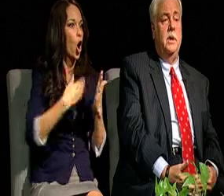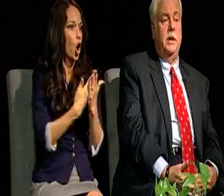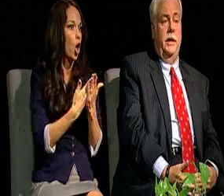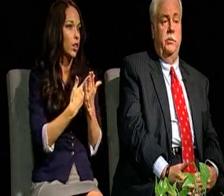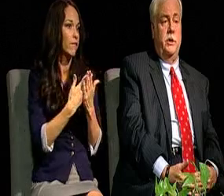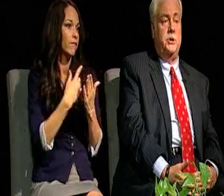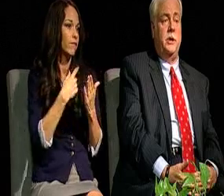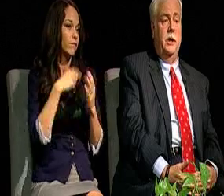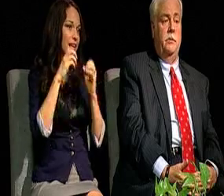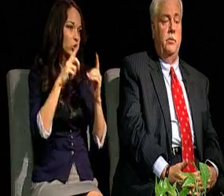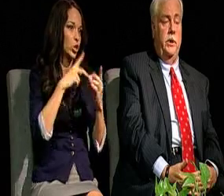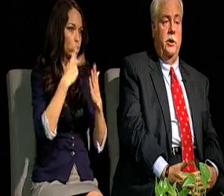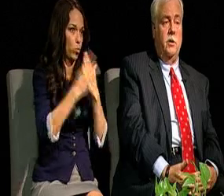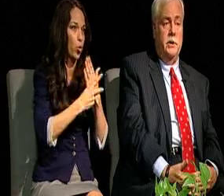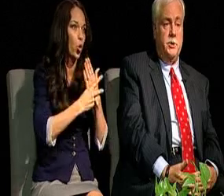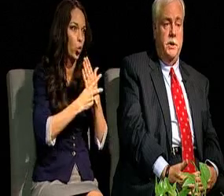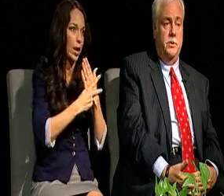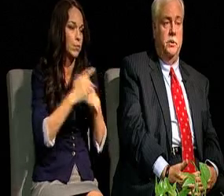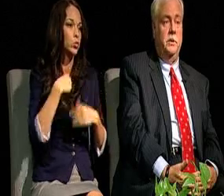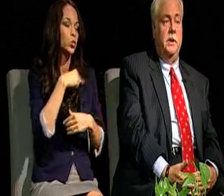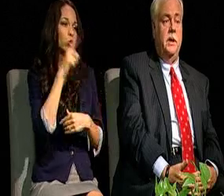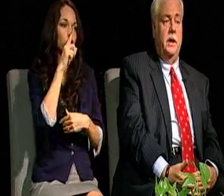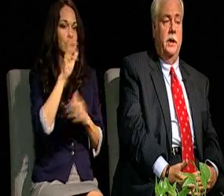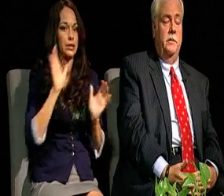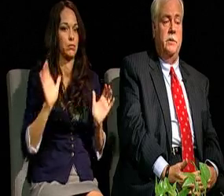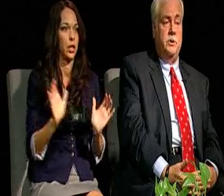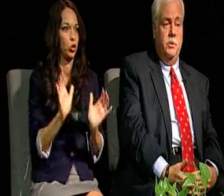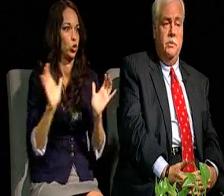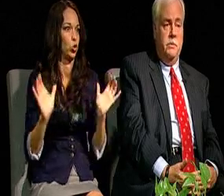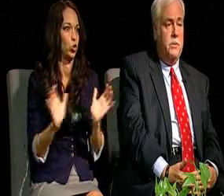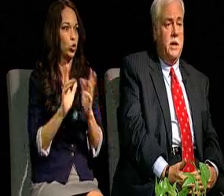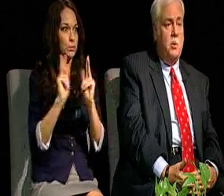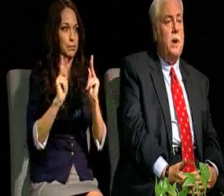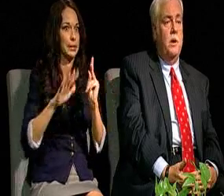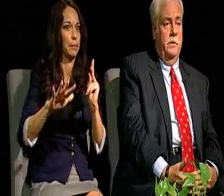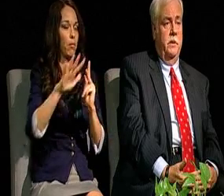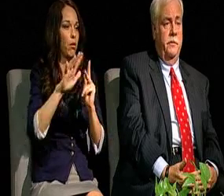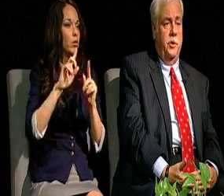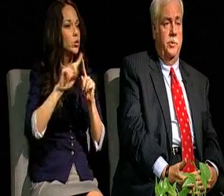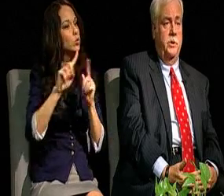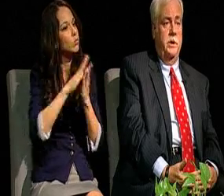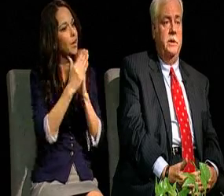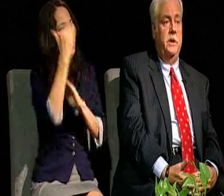in which we encourage people to become aware of their community,